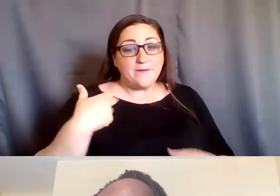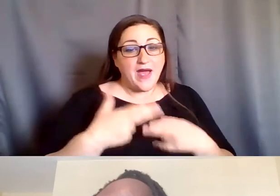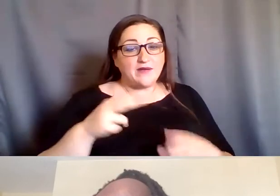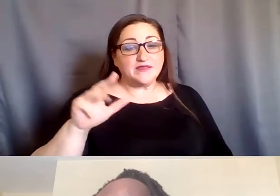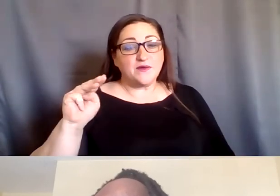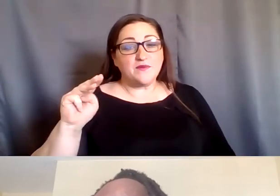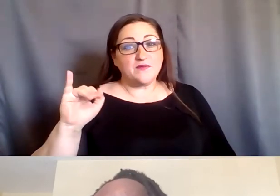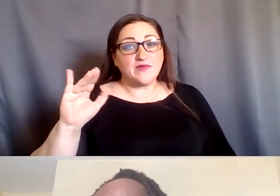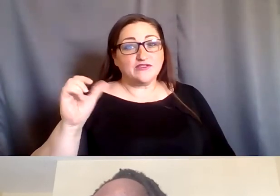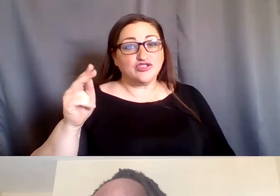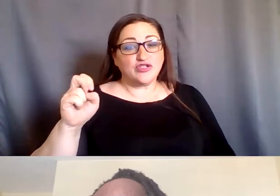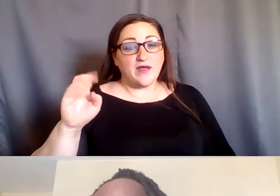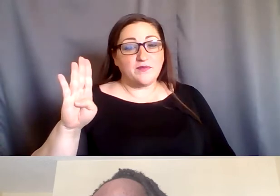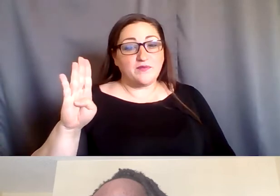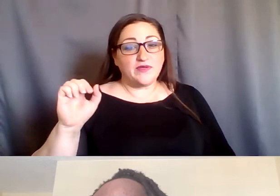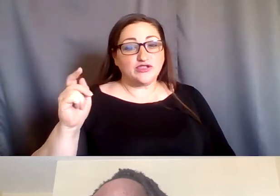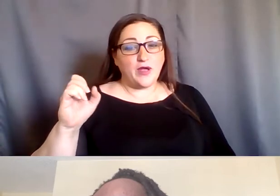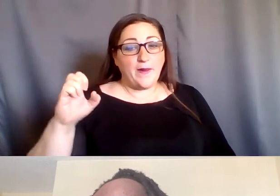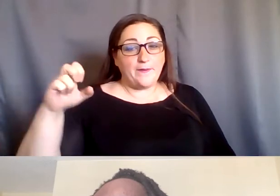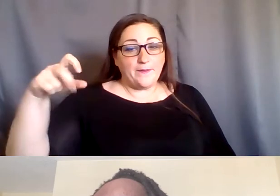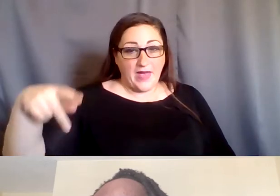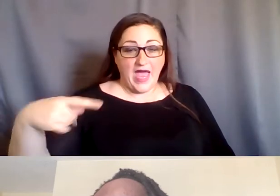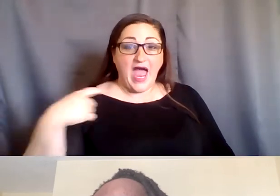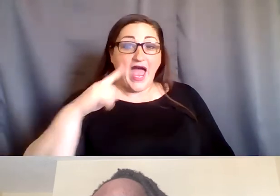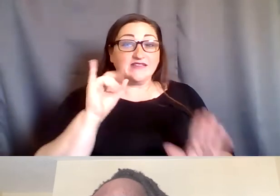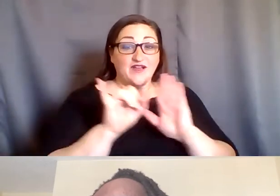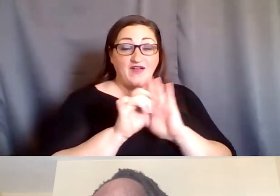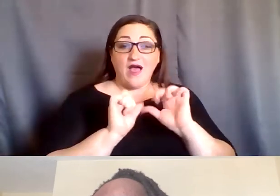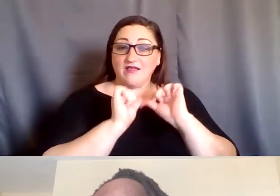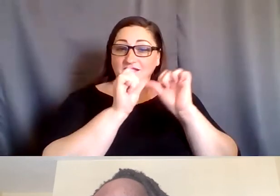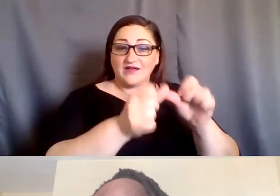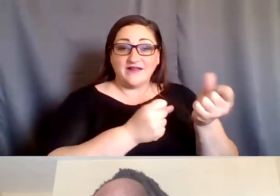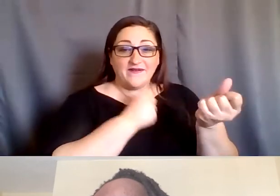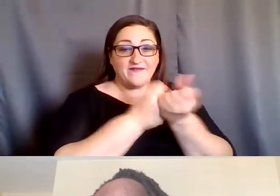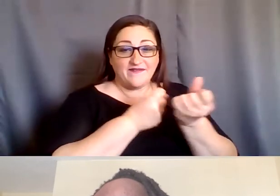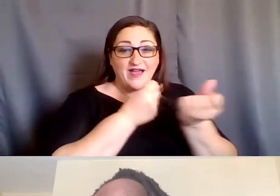I identify first and foremost as a longtime fan of the Crutches and Spice blog. You should check it out.